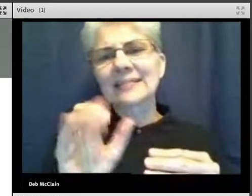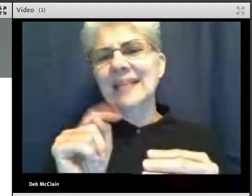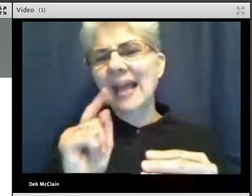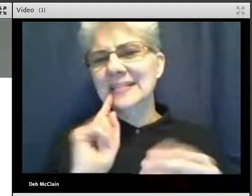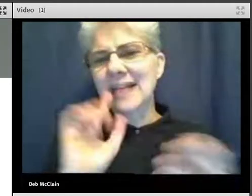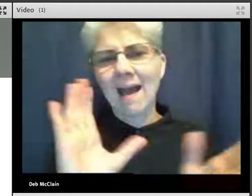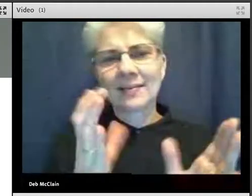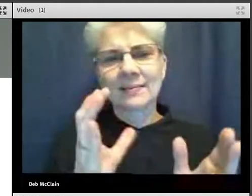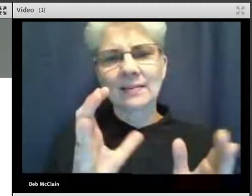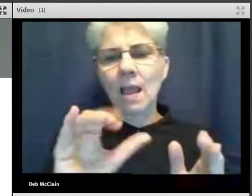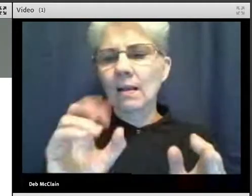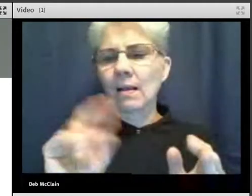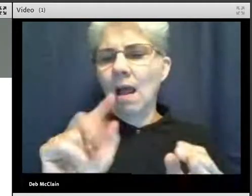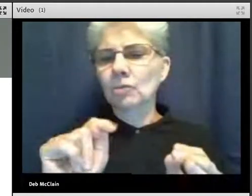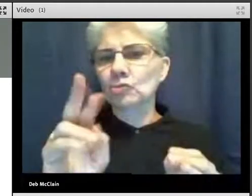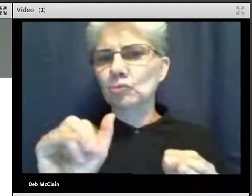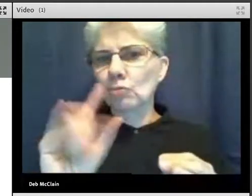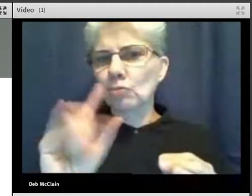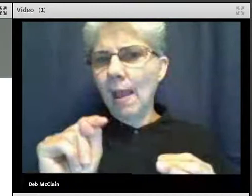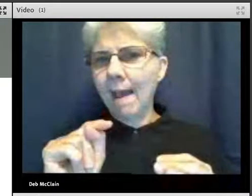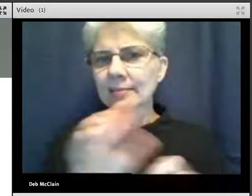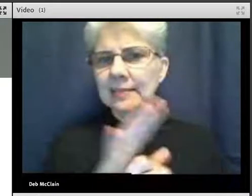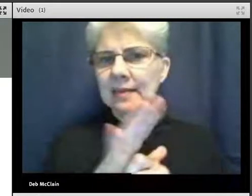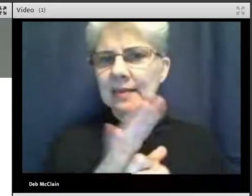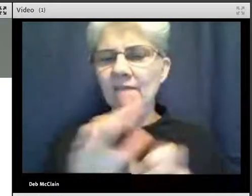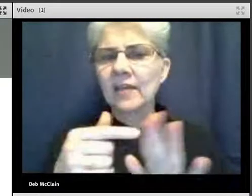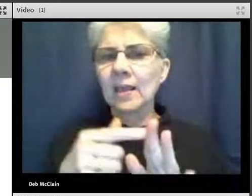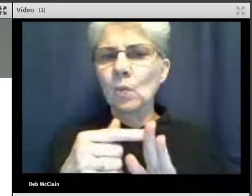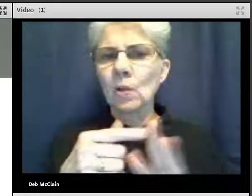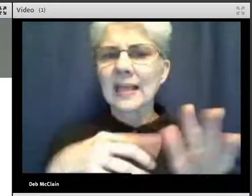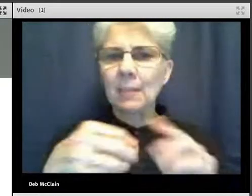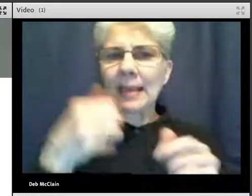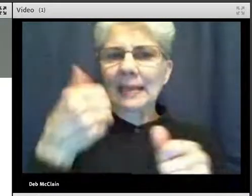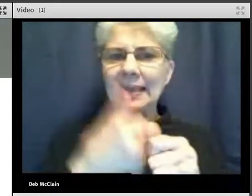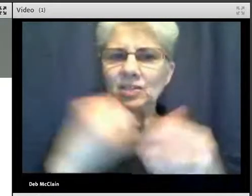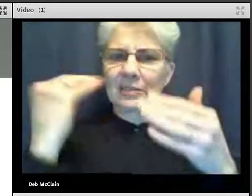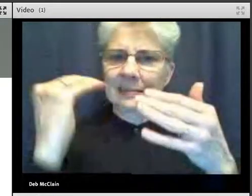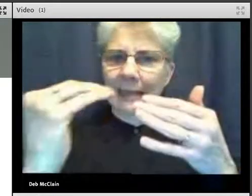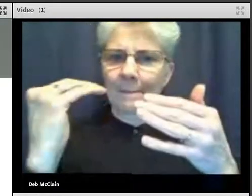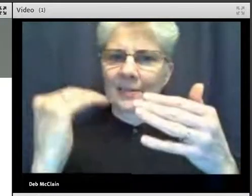It's not -- the text was not contrasted enough. It's going to walk me through each step